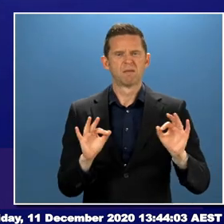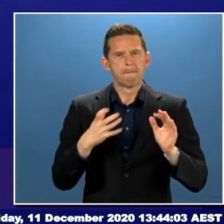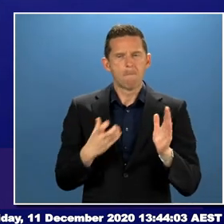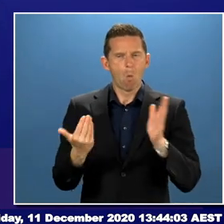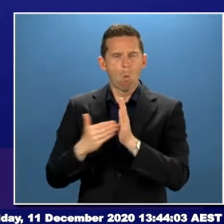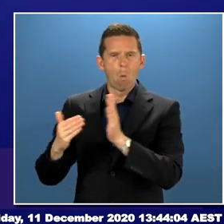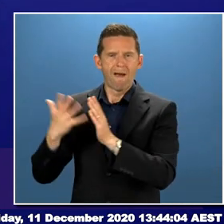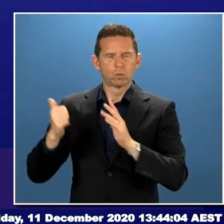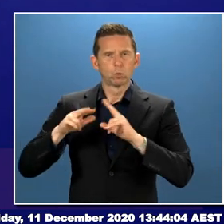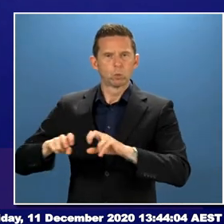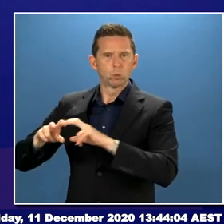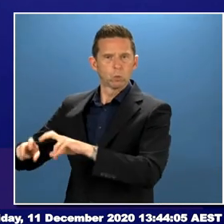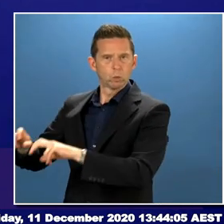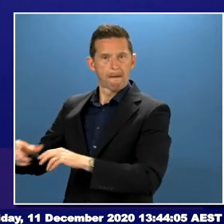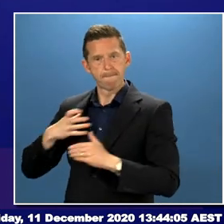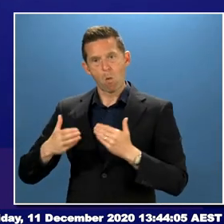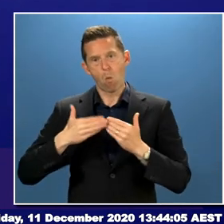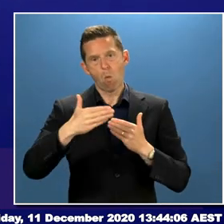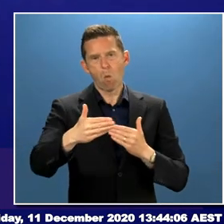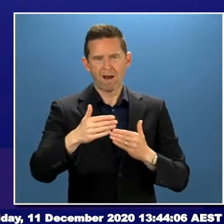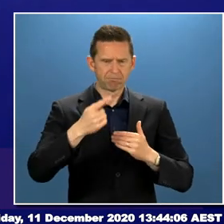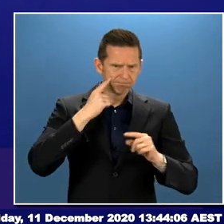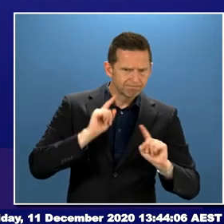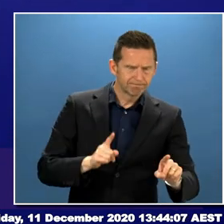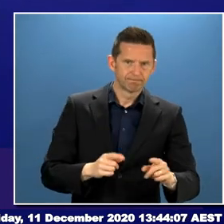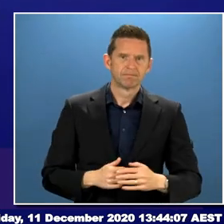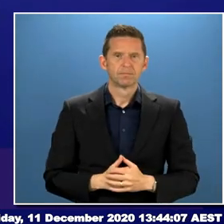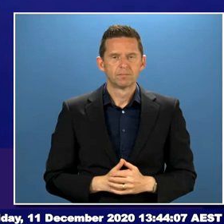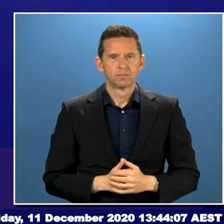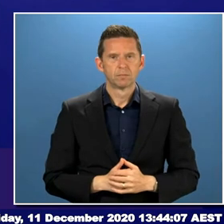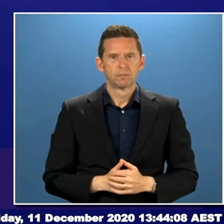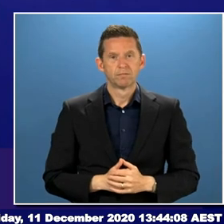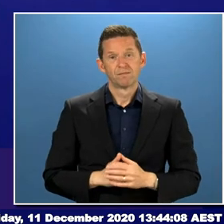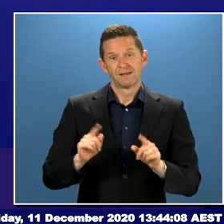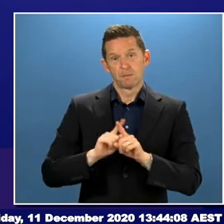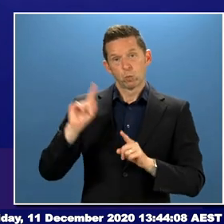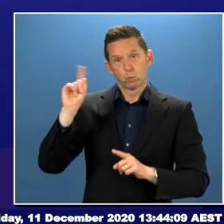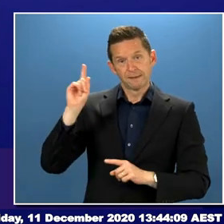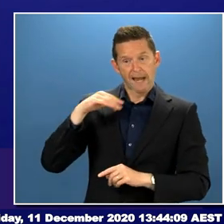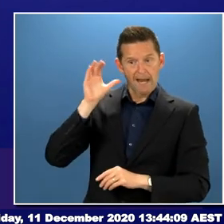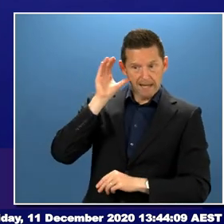that require further examination. As we heard today, we will need to look at whether changes are